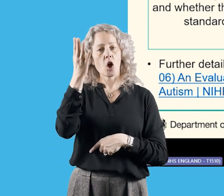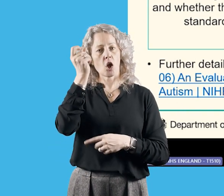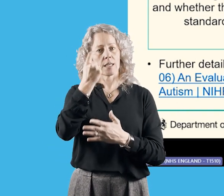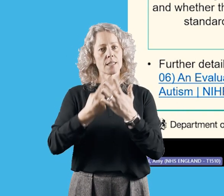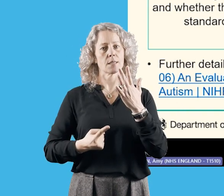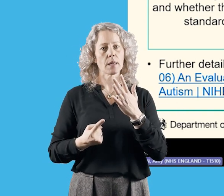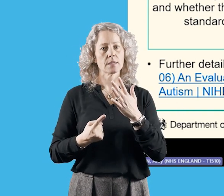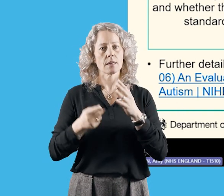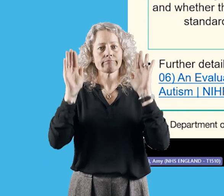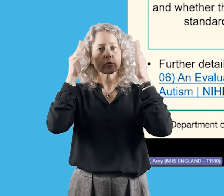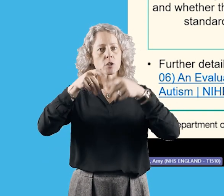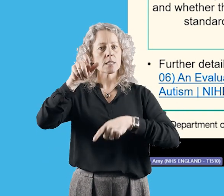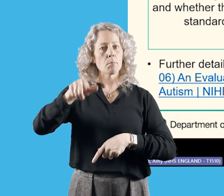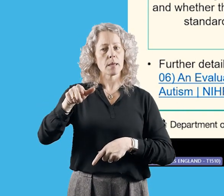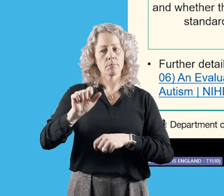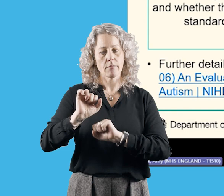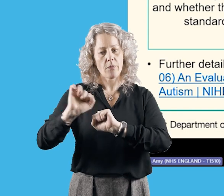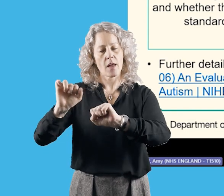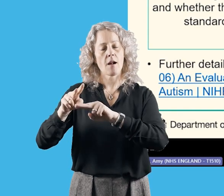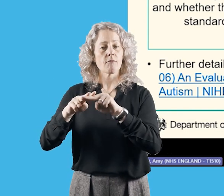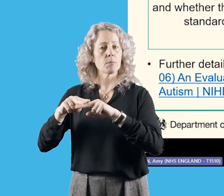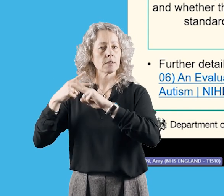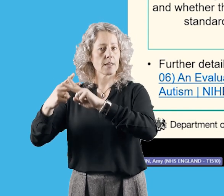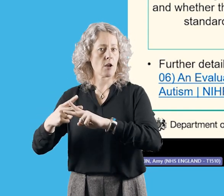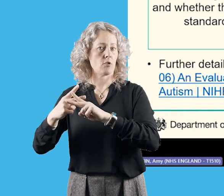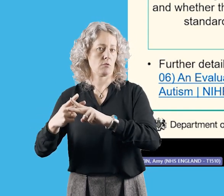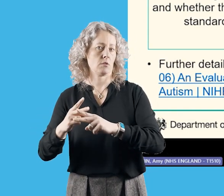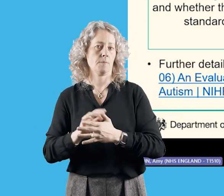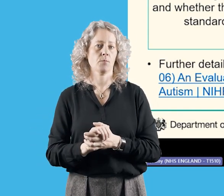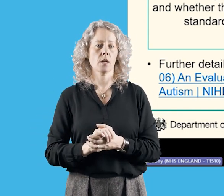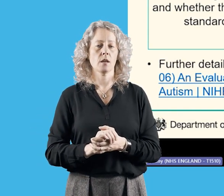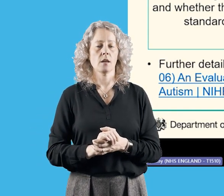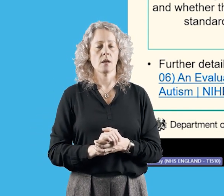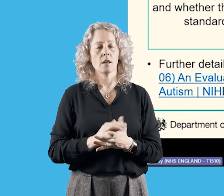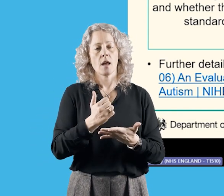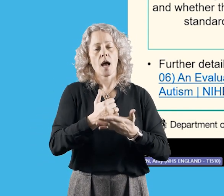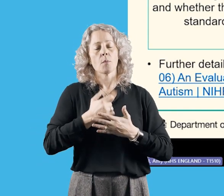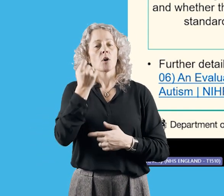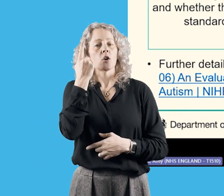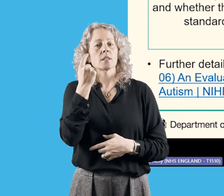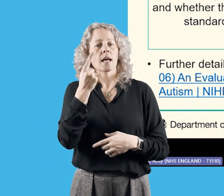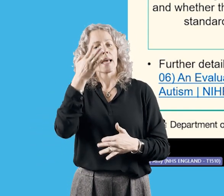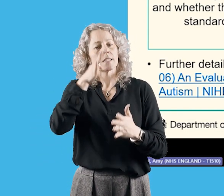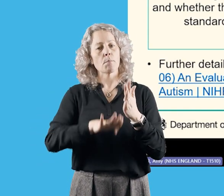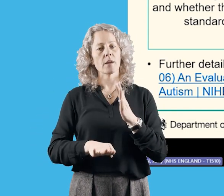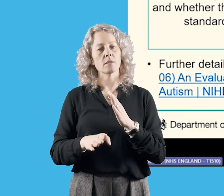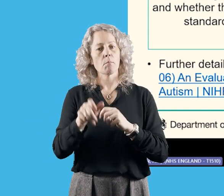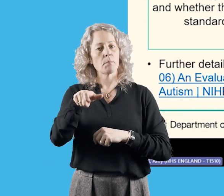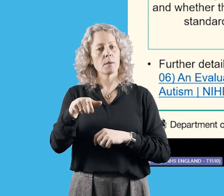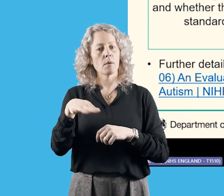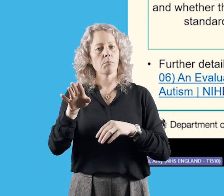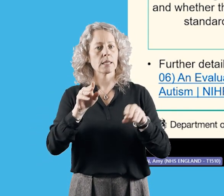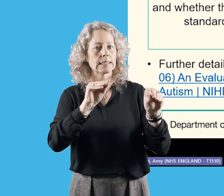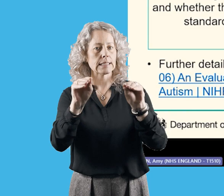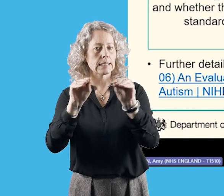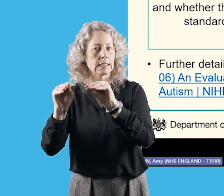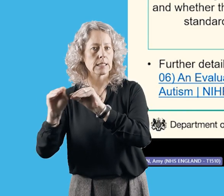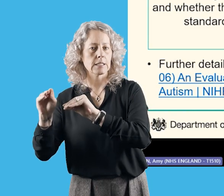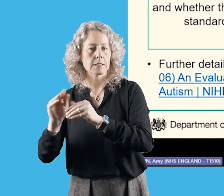carers. It will also give us insight into the experiences of trainers and the effect that it is having on the skills and knowledge of staff.